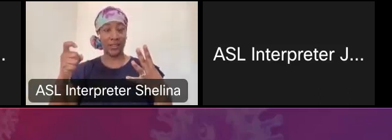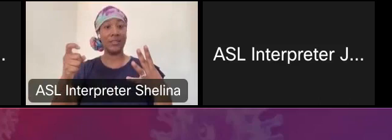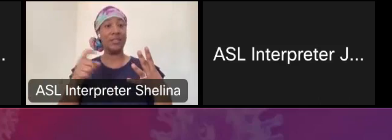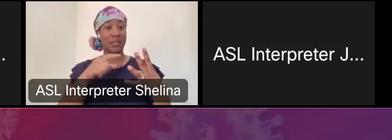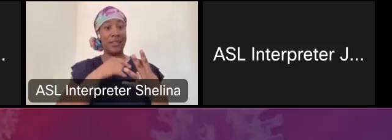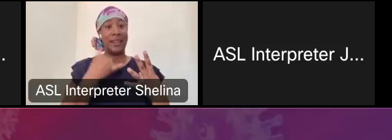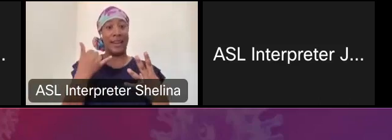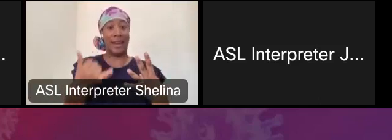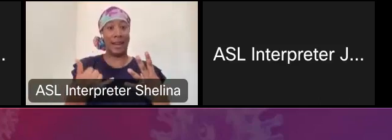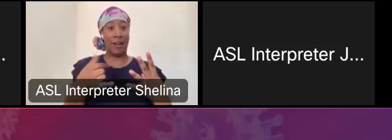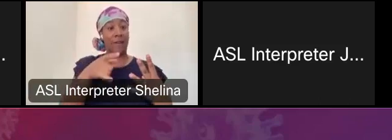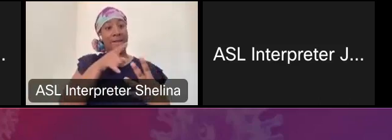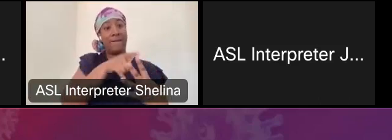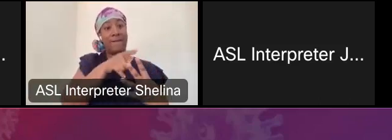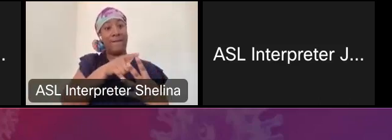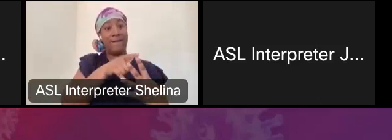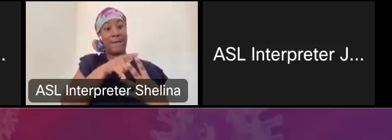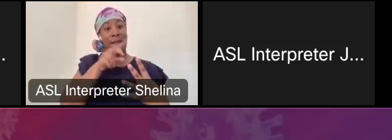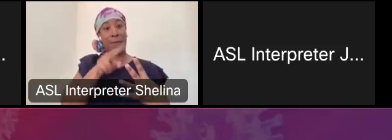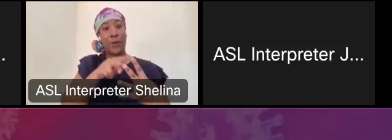the pfizer and products